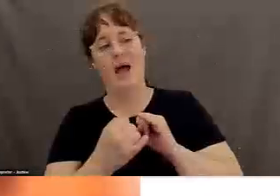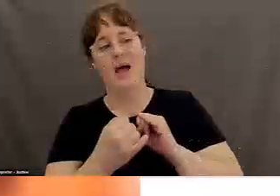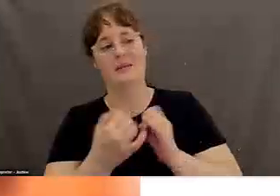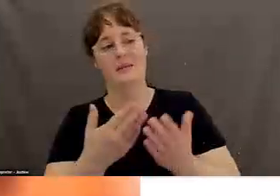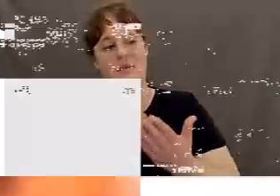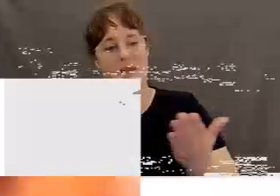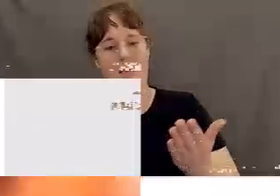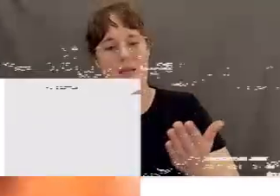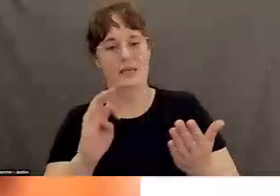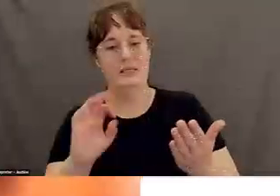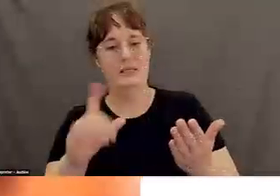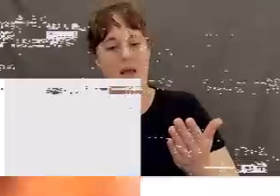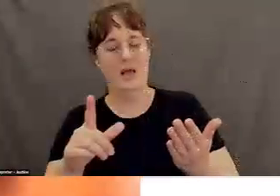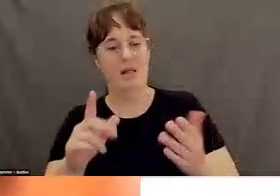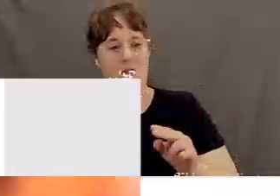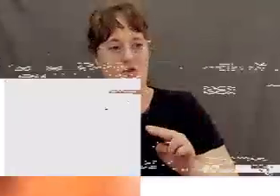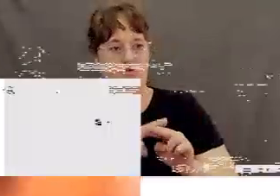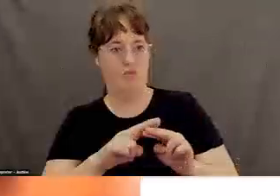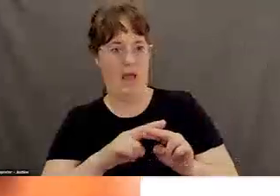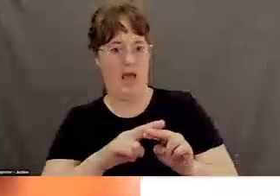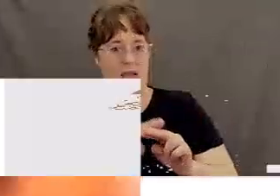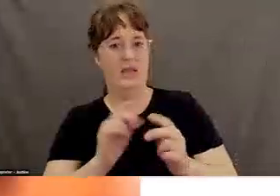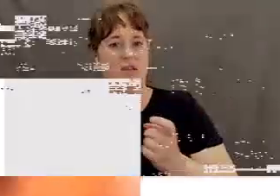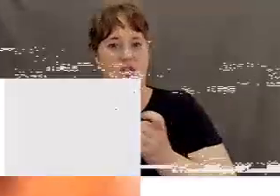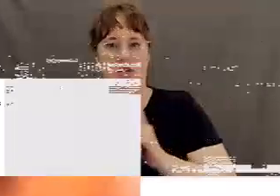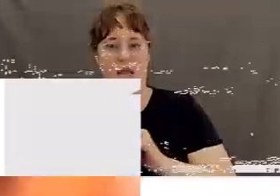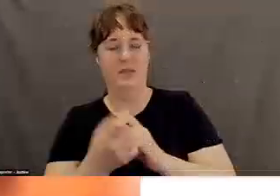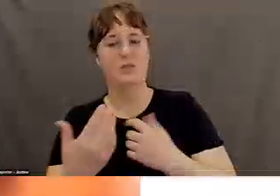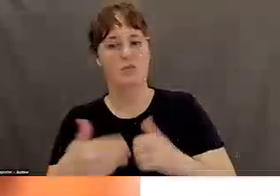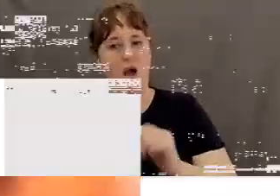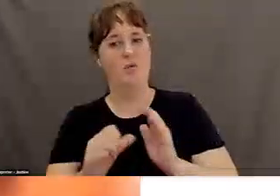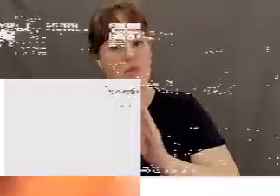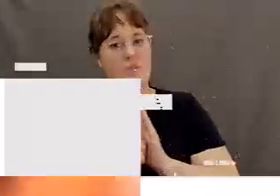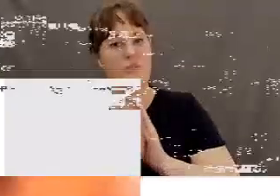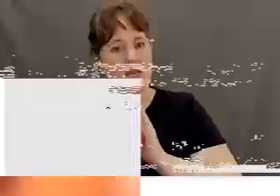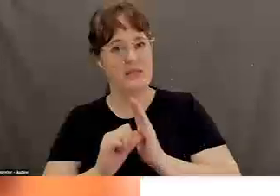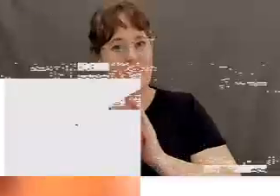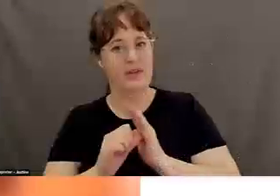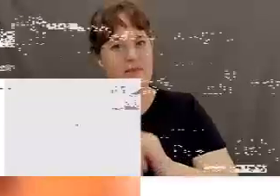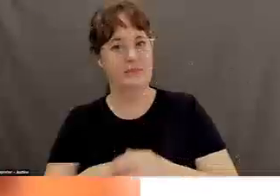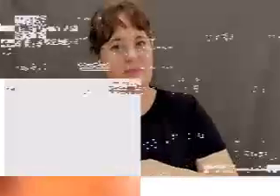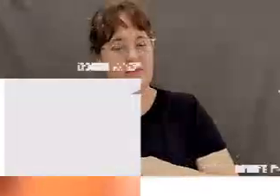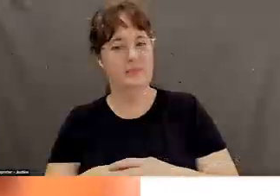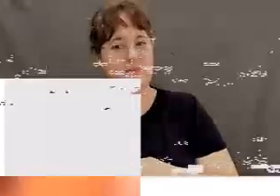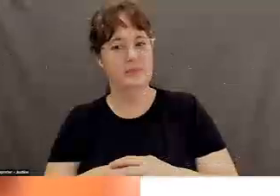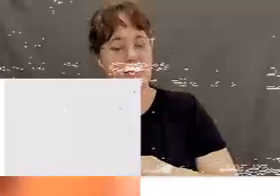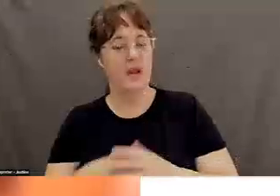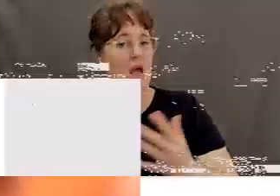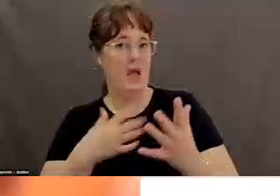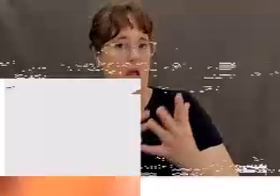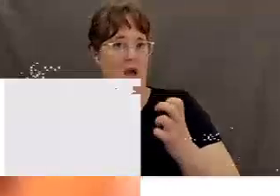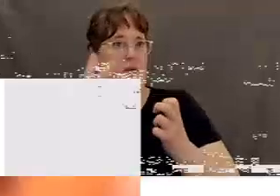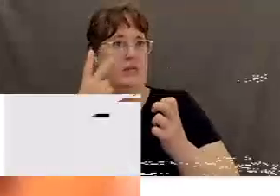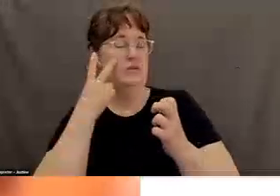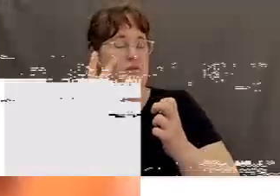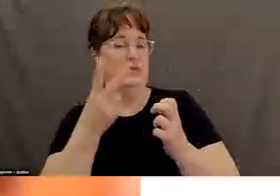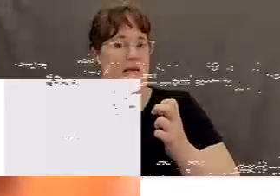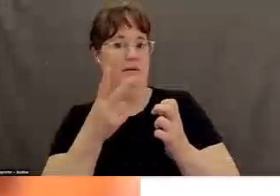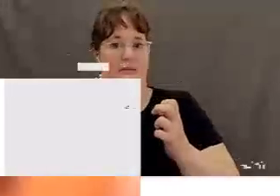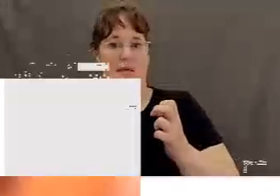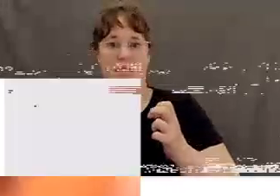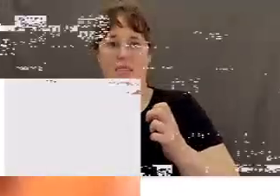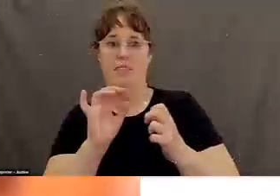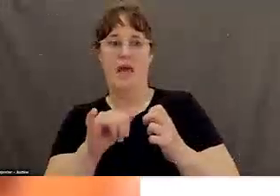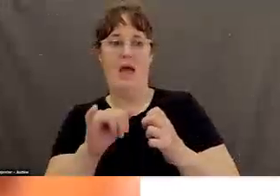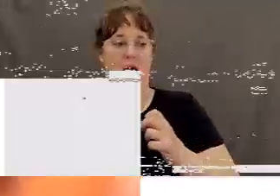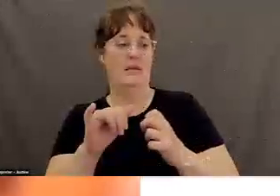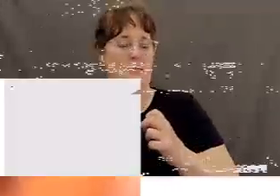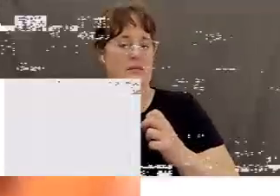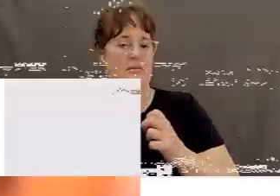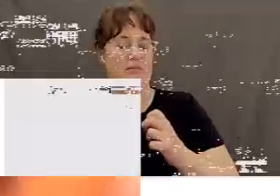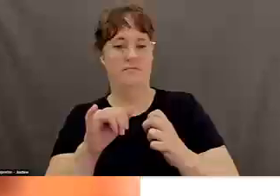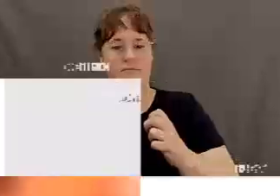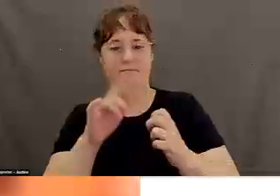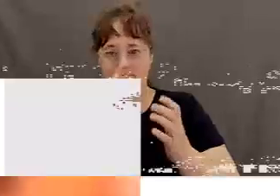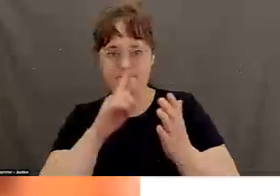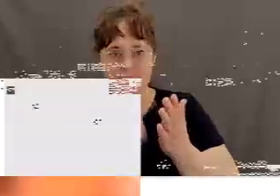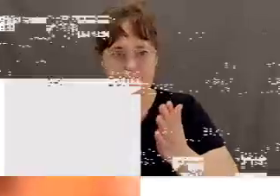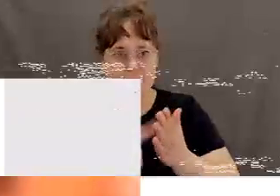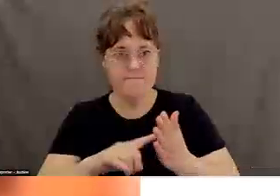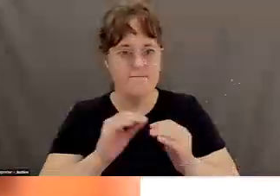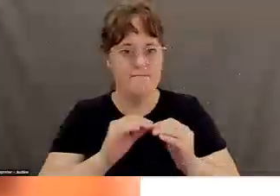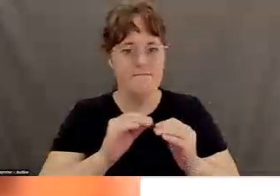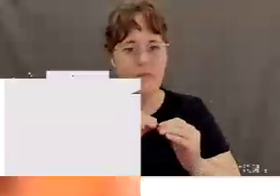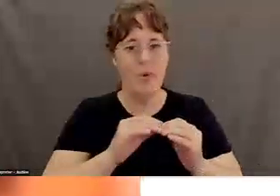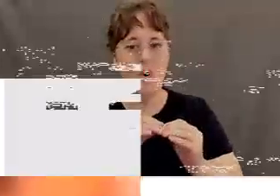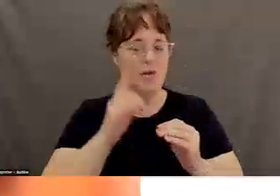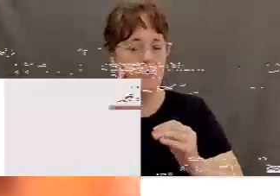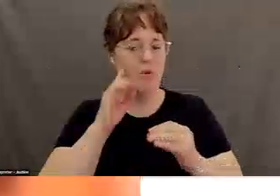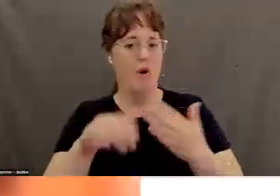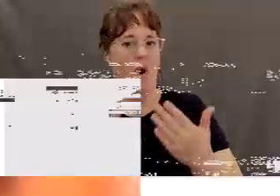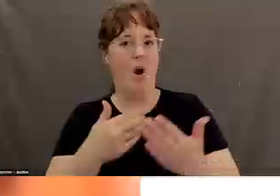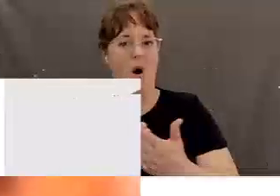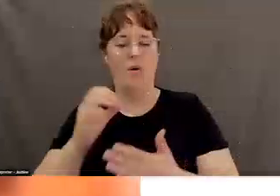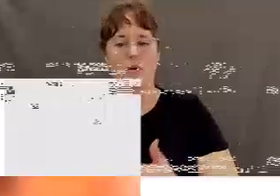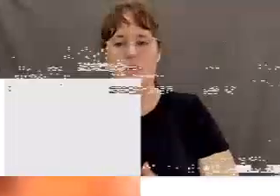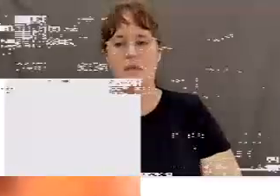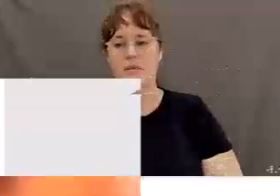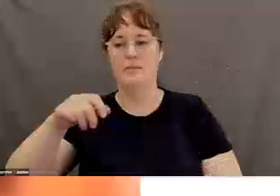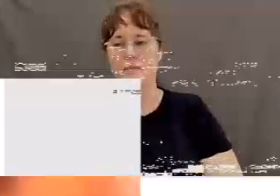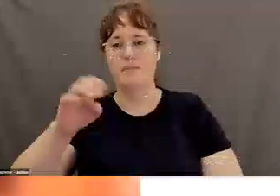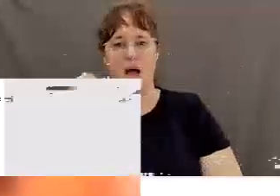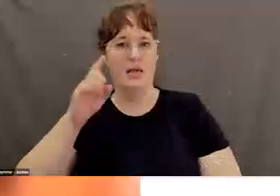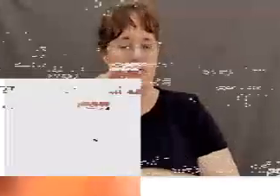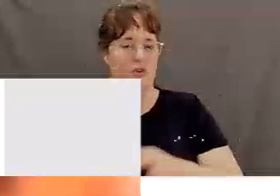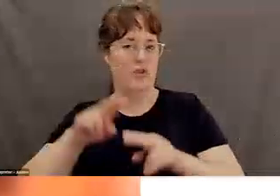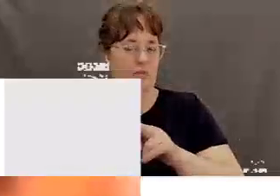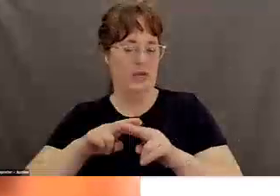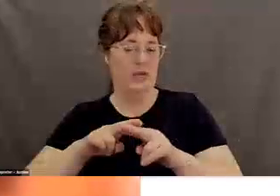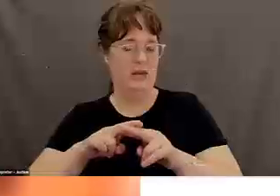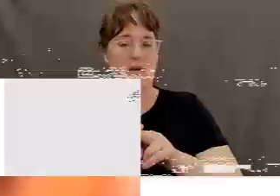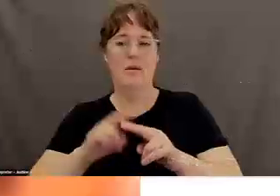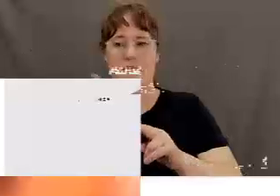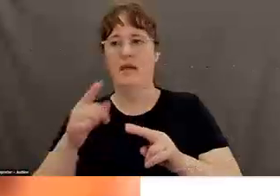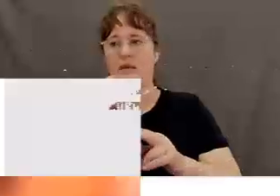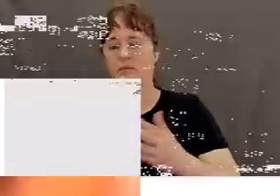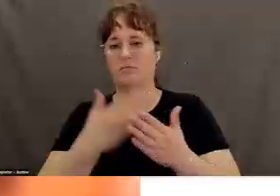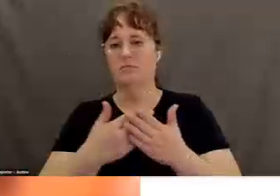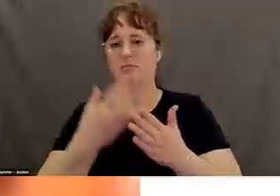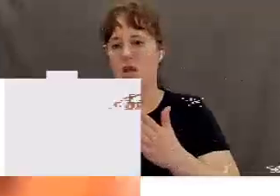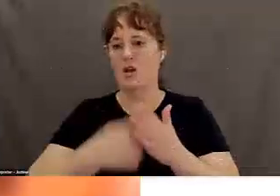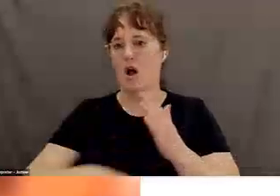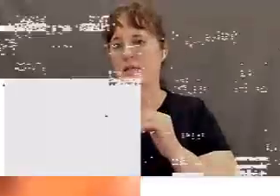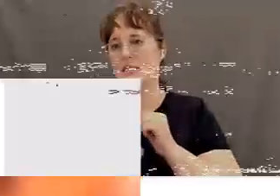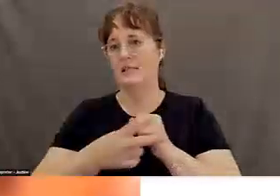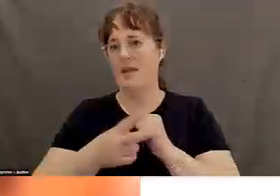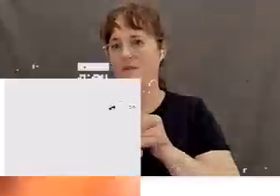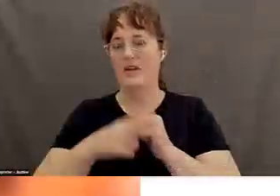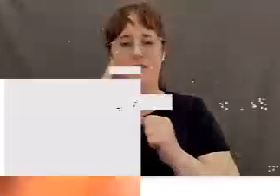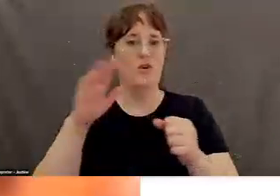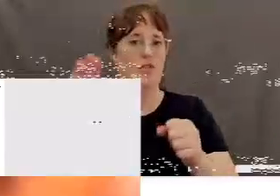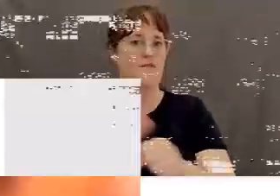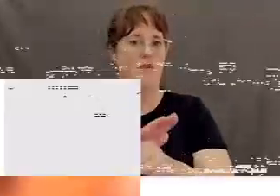Cassie Franklin: change seems really impressive, and I would love to see that, you know, explored for all ends of the spine, so Everett and all the other ends where the… because it seems like that is a cost-saving measure that would be very helpful in the entire system where it ends, so…